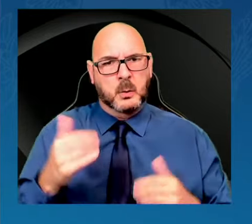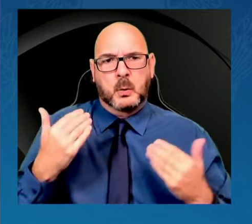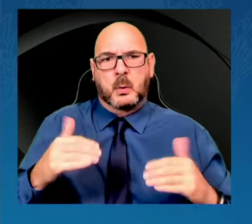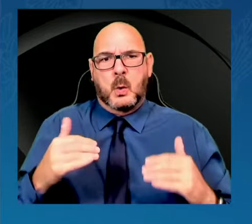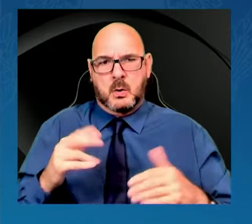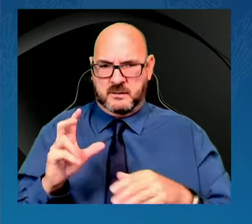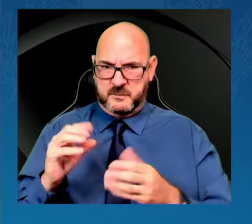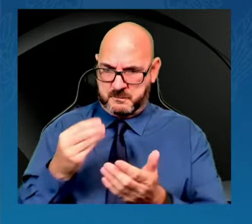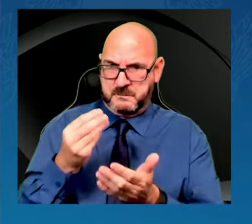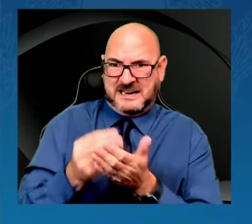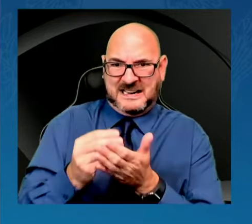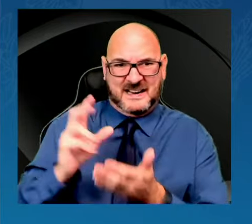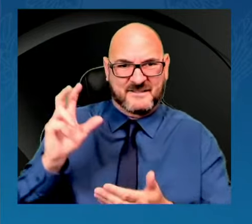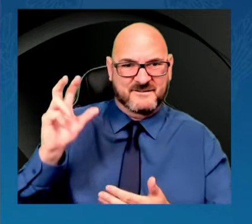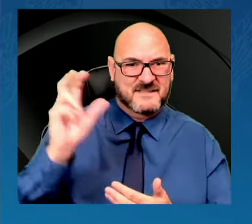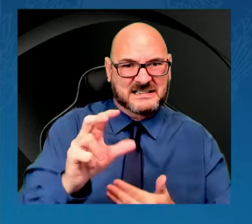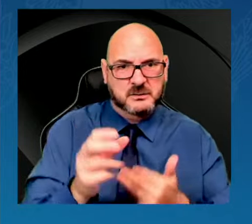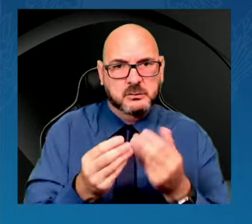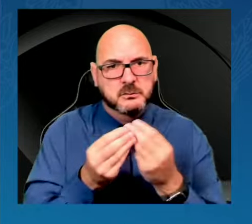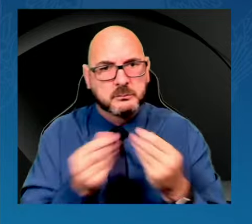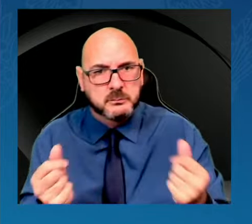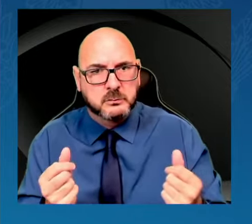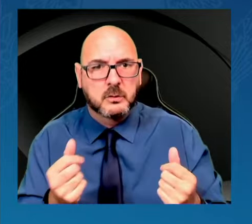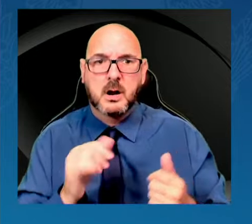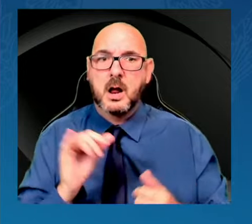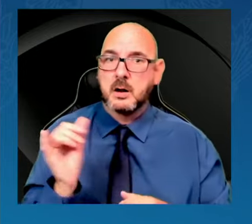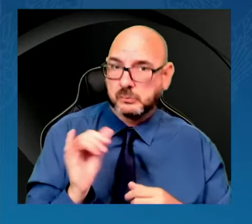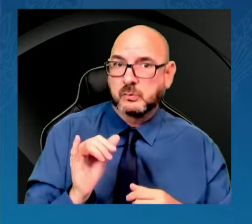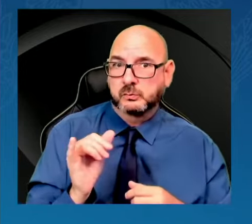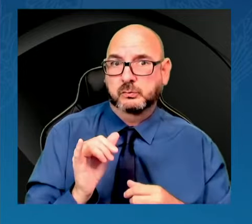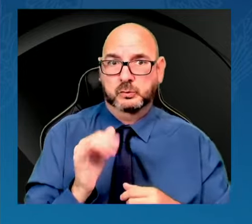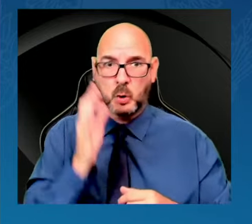which also, by the way, will spur private investment